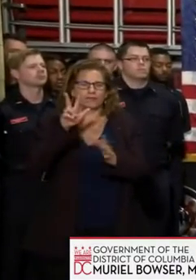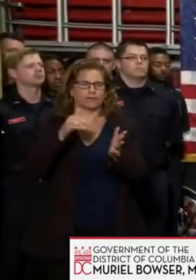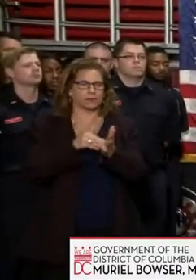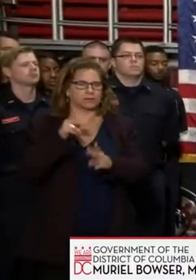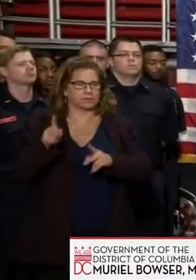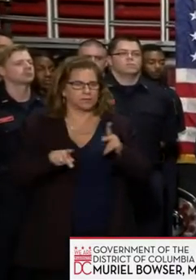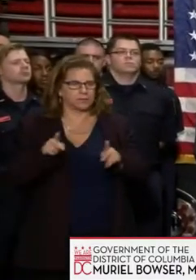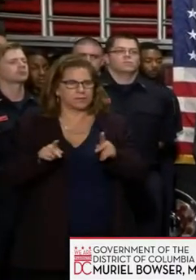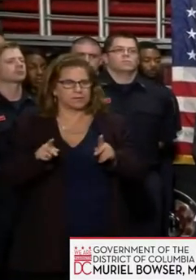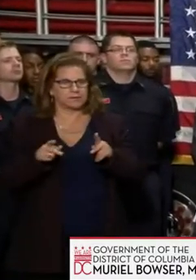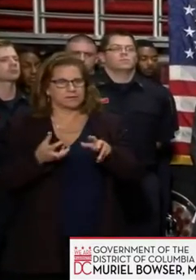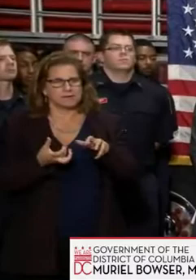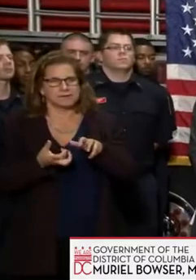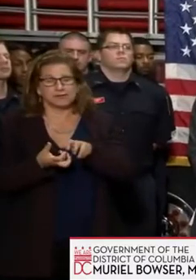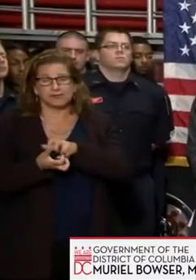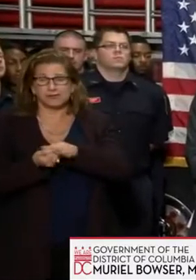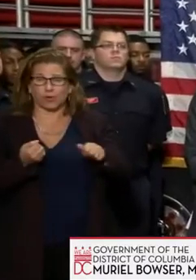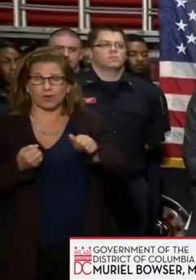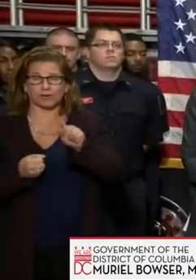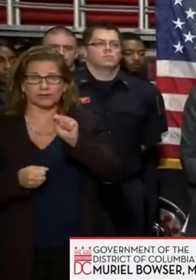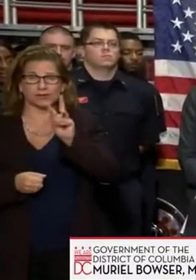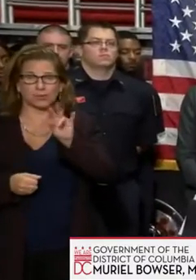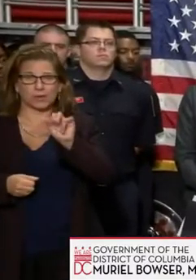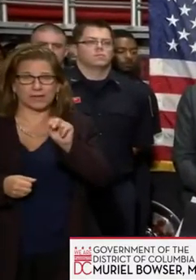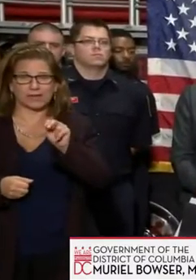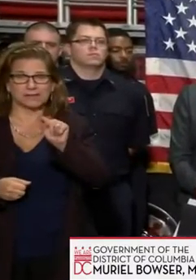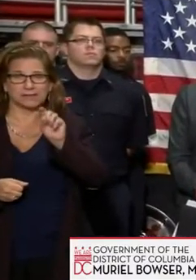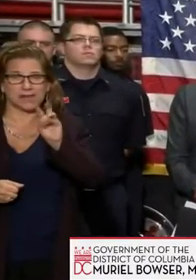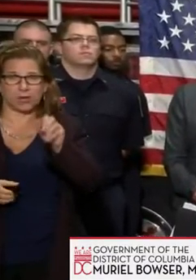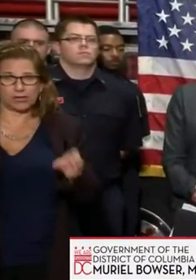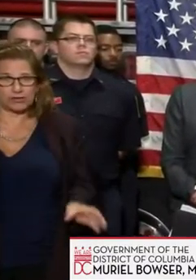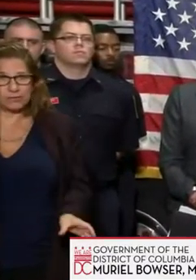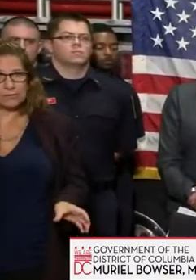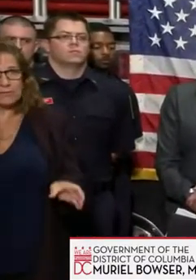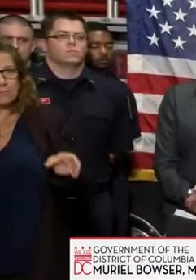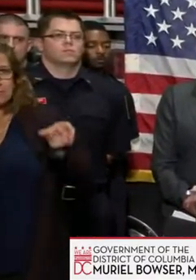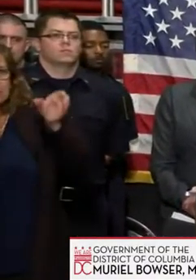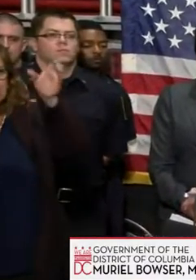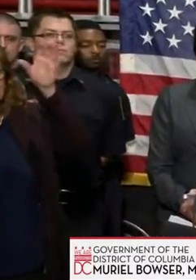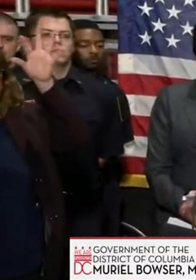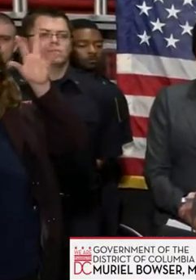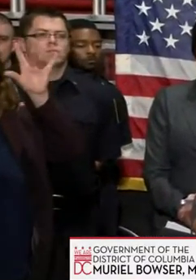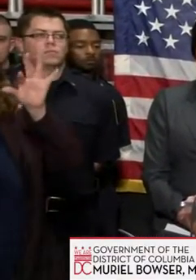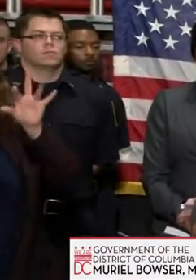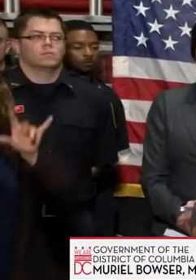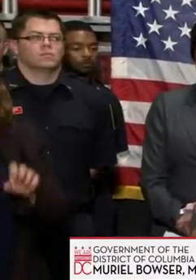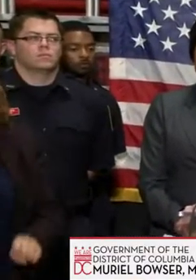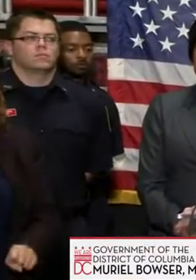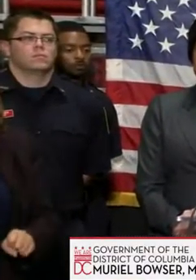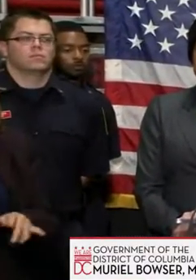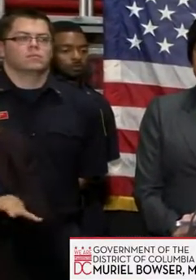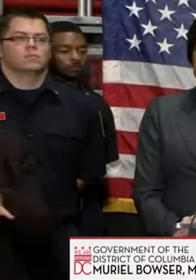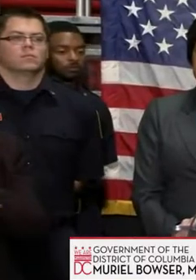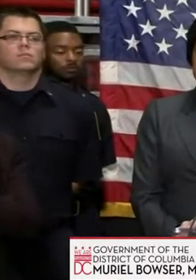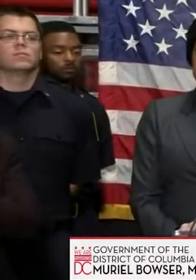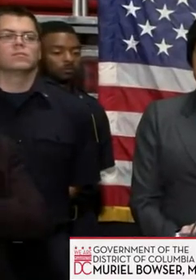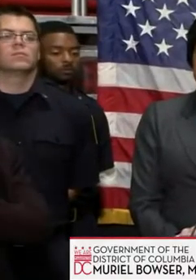YORK, DESTROYED PARTS OF THE PENTAGON AND BUT FOR THE HEROISM OF PASSENGERS WOULD HAVE STRUCK THE CAPITOL BUT THAT PLANE